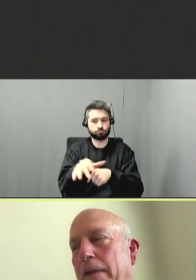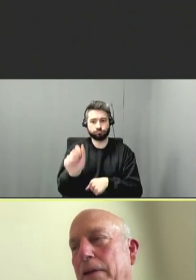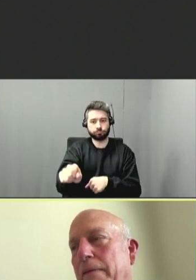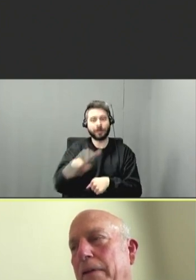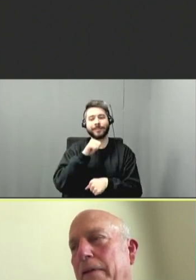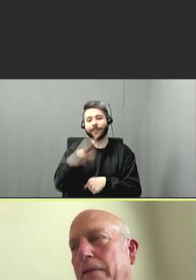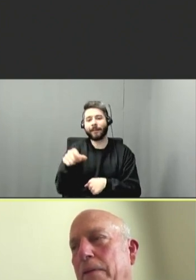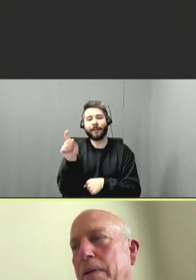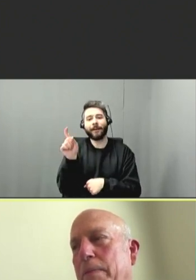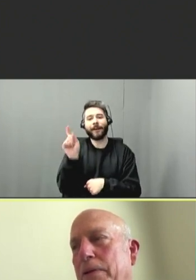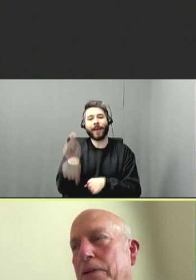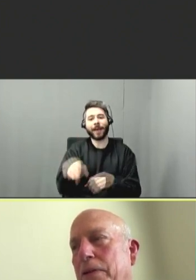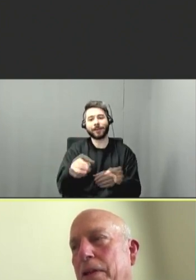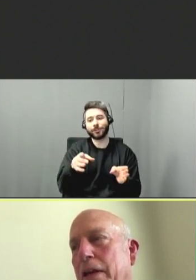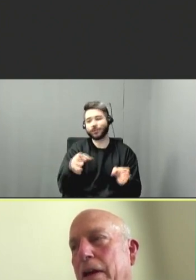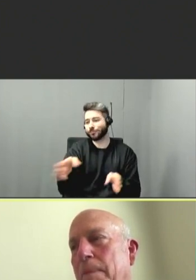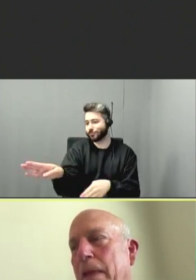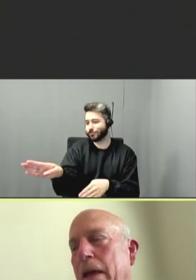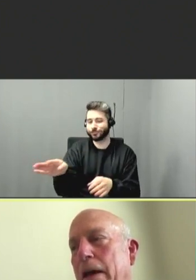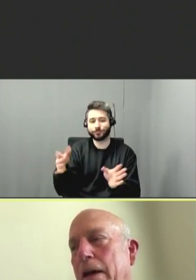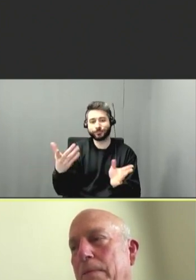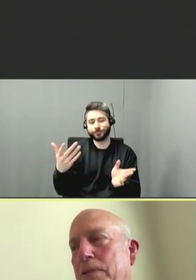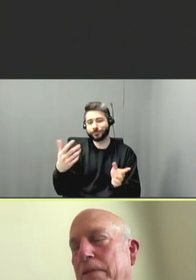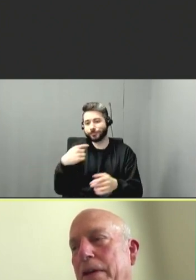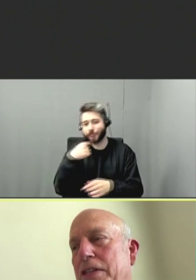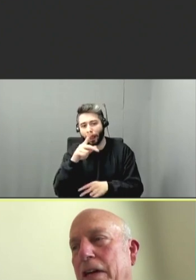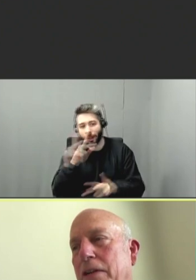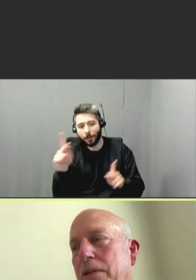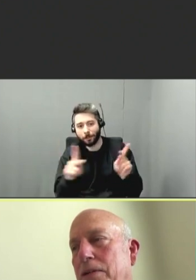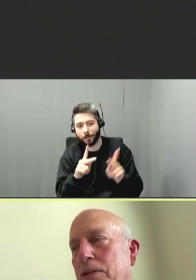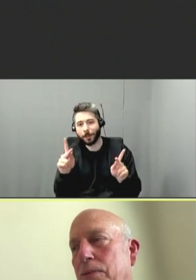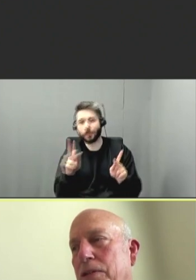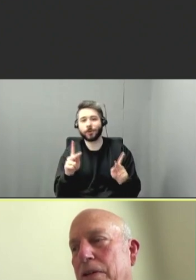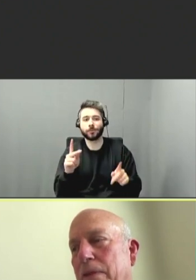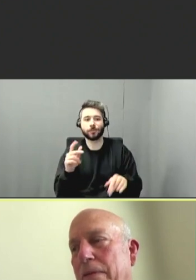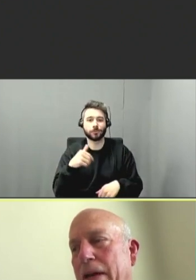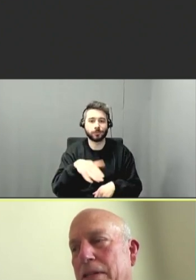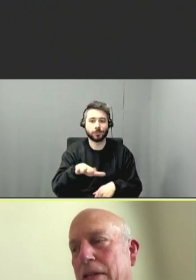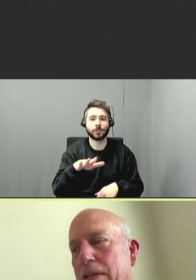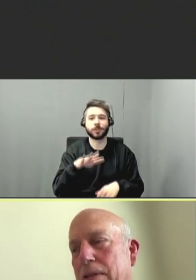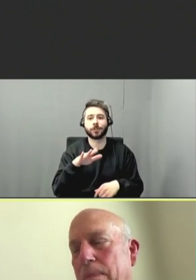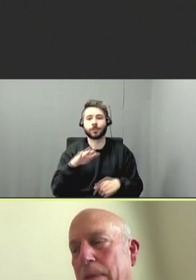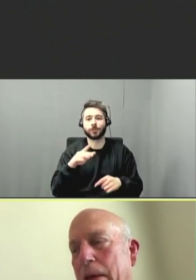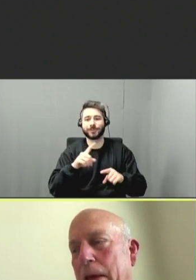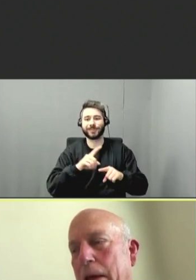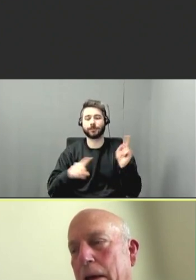to divert people to the civilian sector to receive their vaccines.